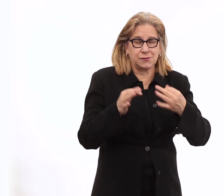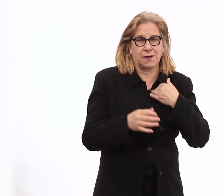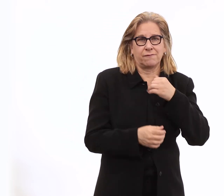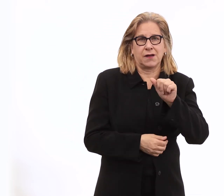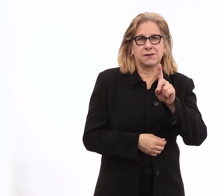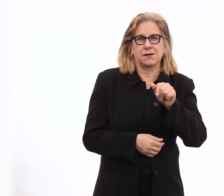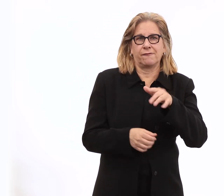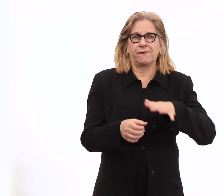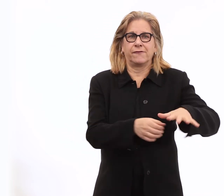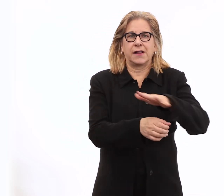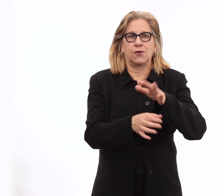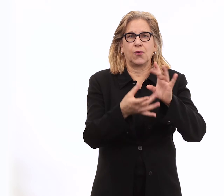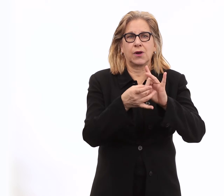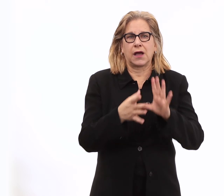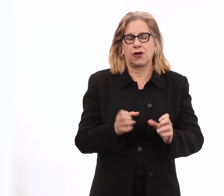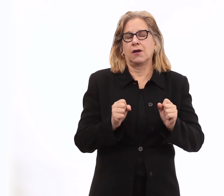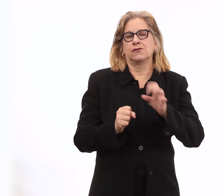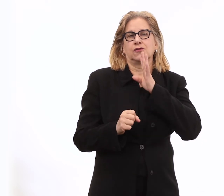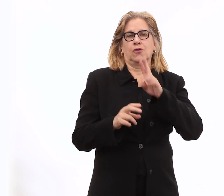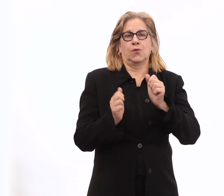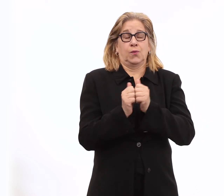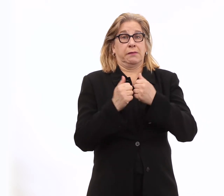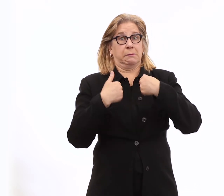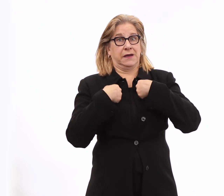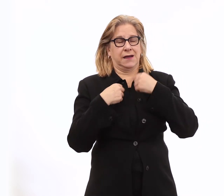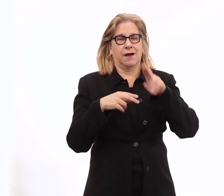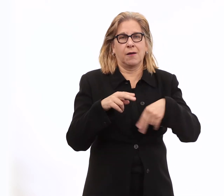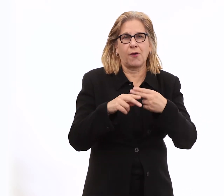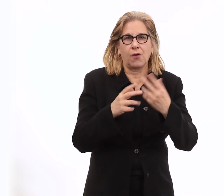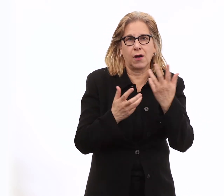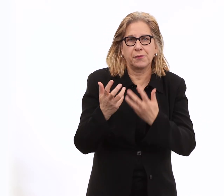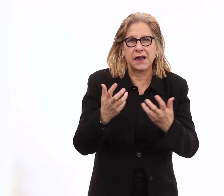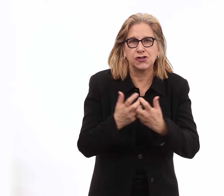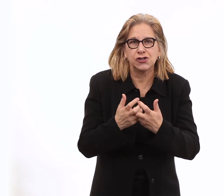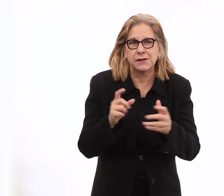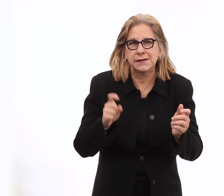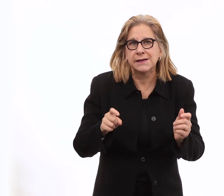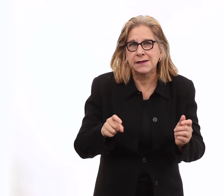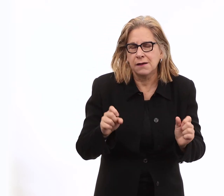Each court has an ADA field coordinator you may speak to about accommodations.